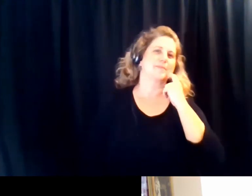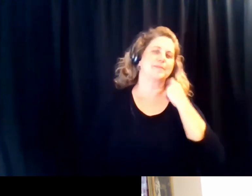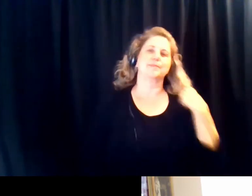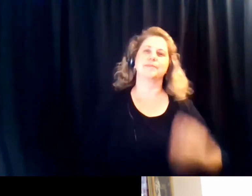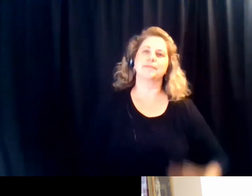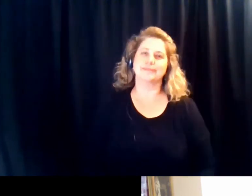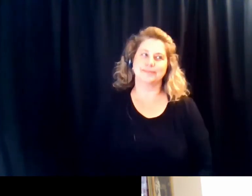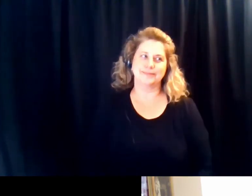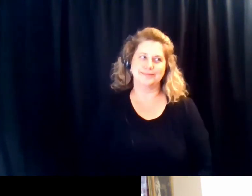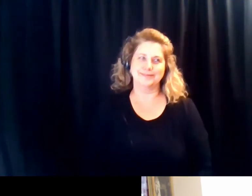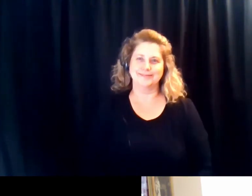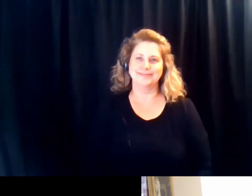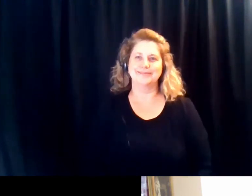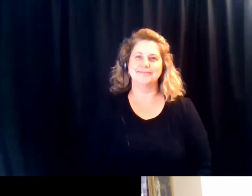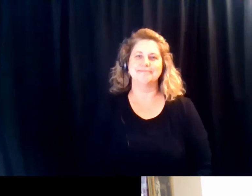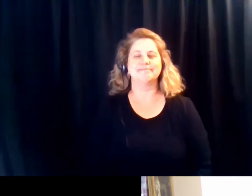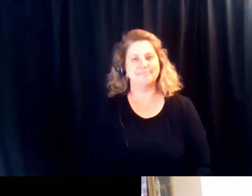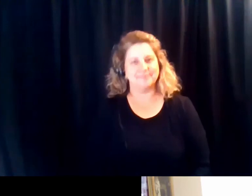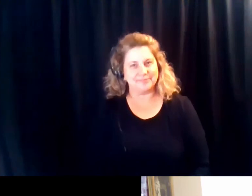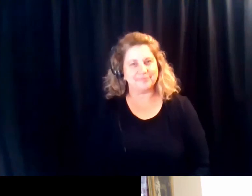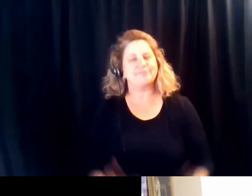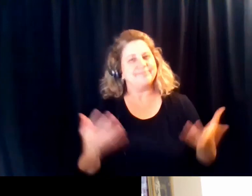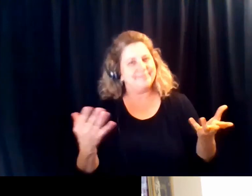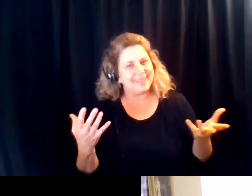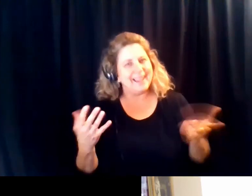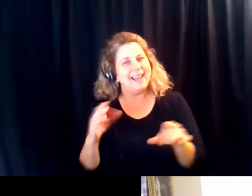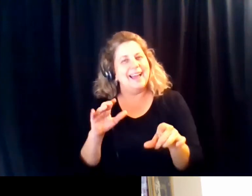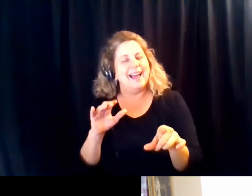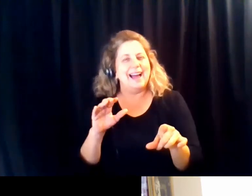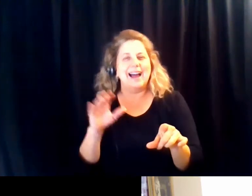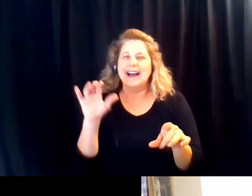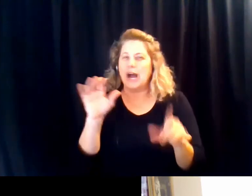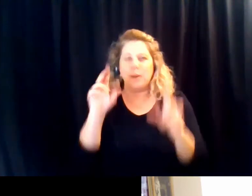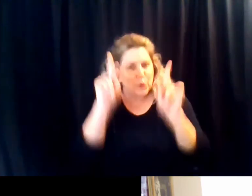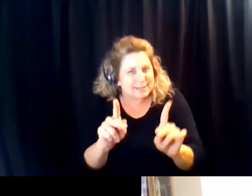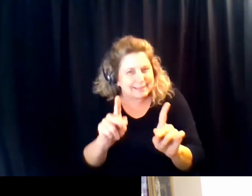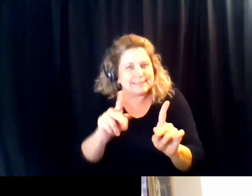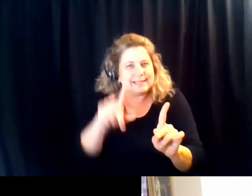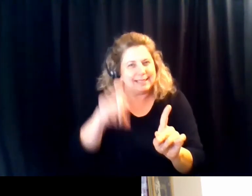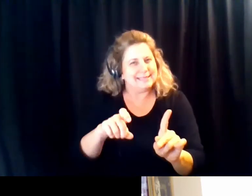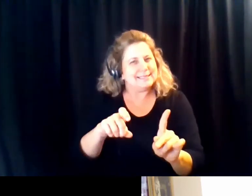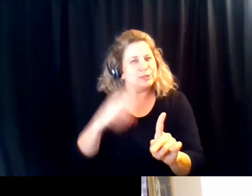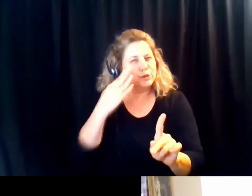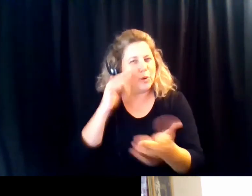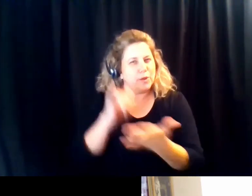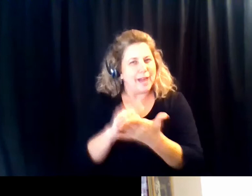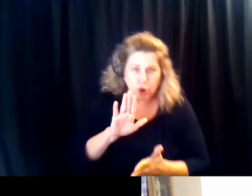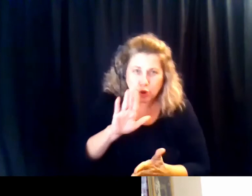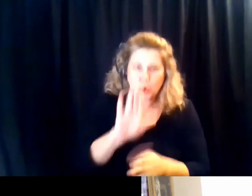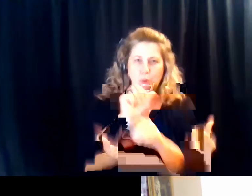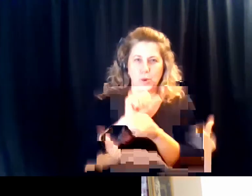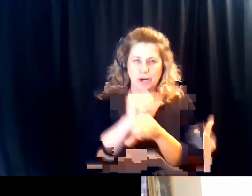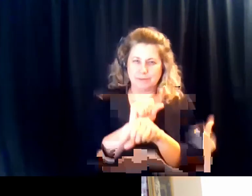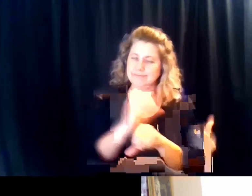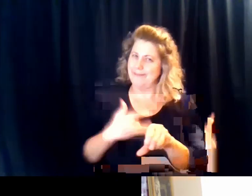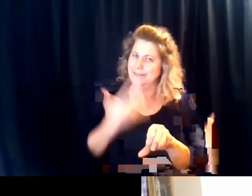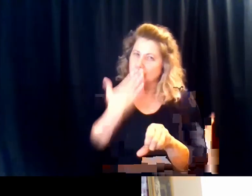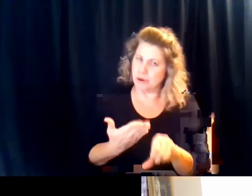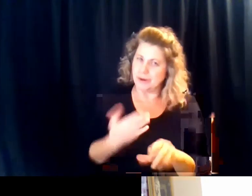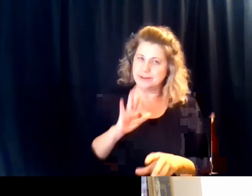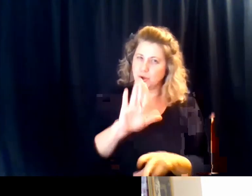Judith Heumann: What do we believe about money for personal assistant services. What do we believe about voter suppression. What do we believe about these issues and what are we doing to reform them.